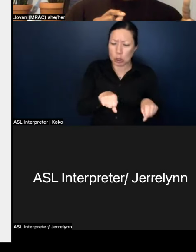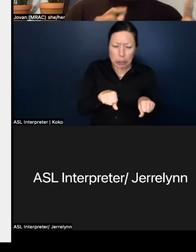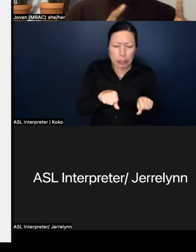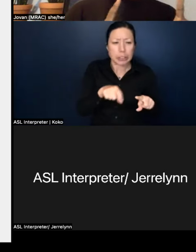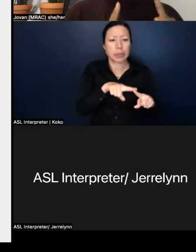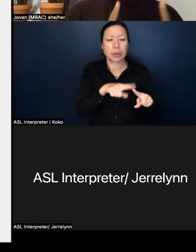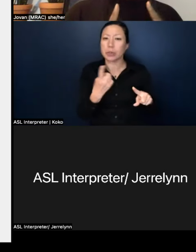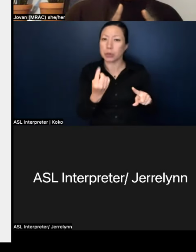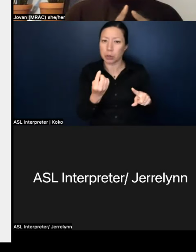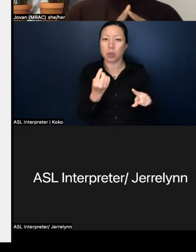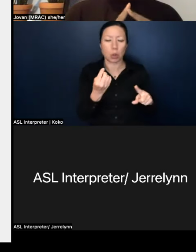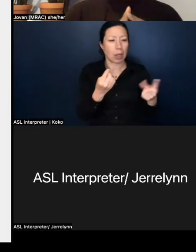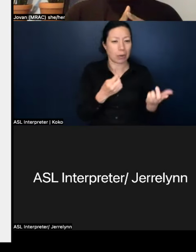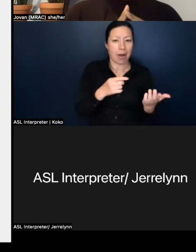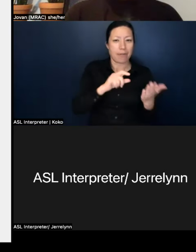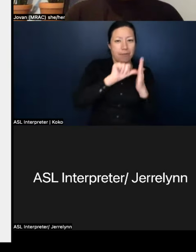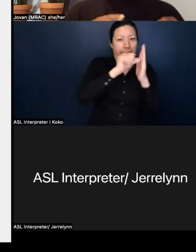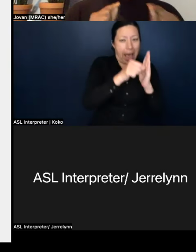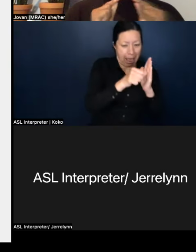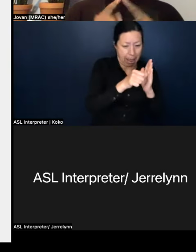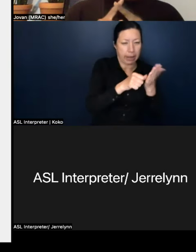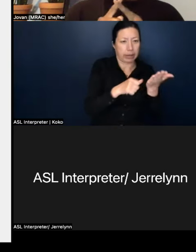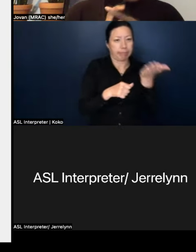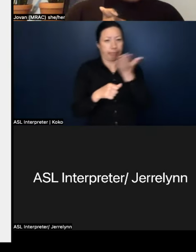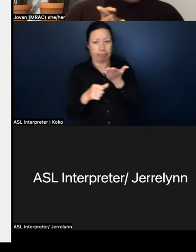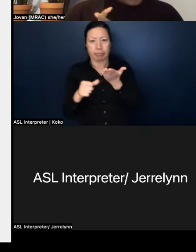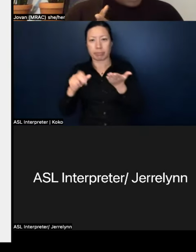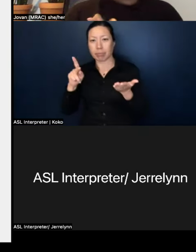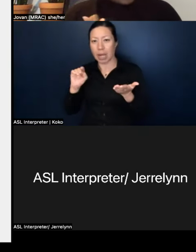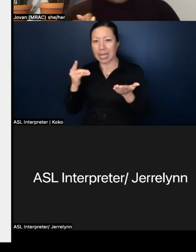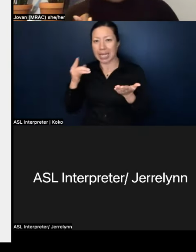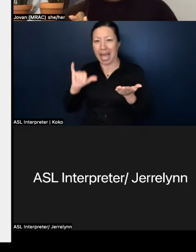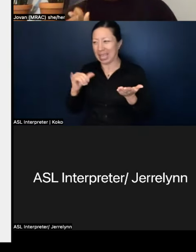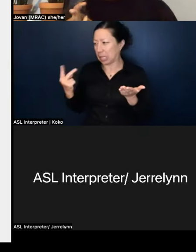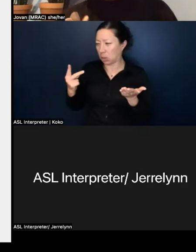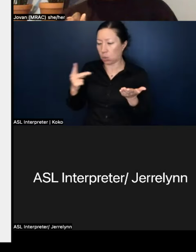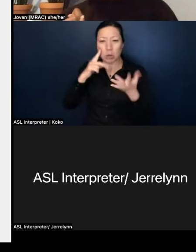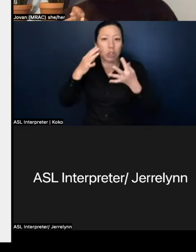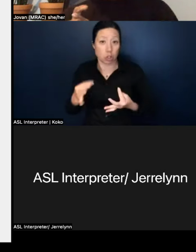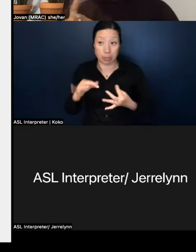there is an eligibility issue. But if we think there is an eligibility issue,